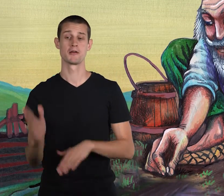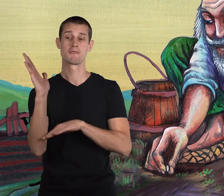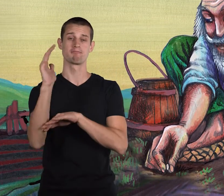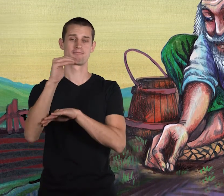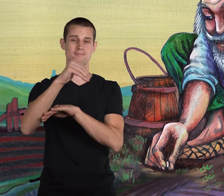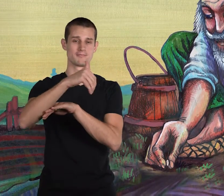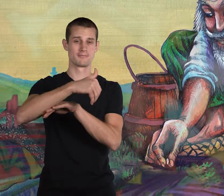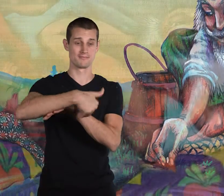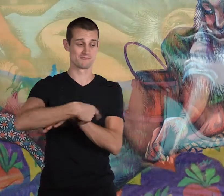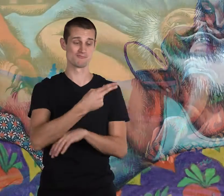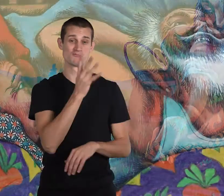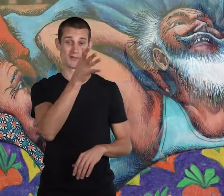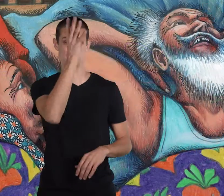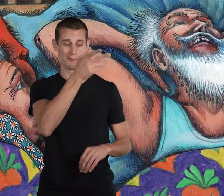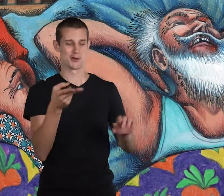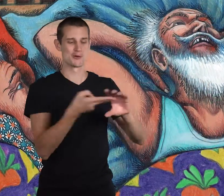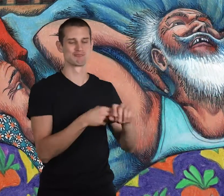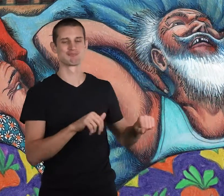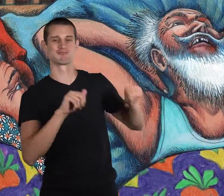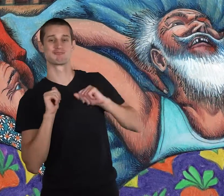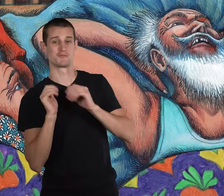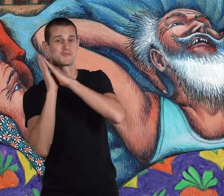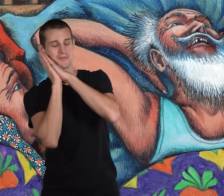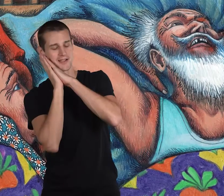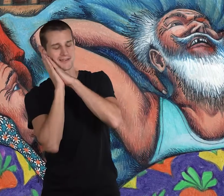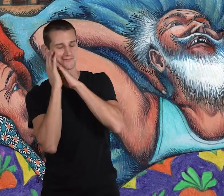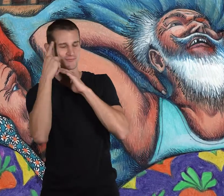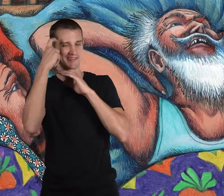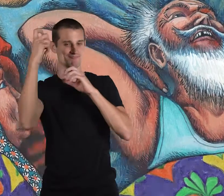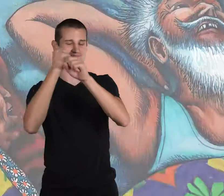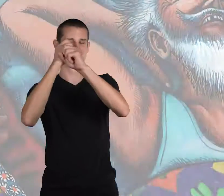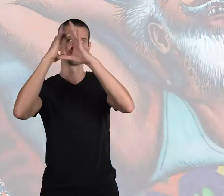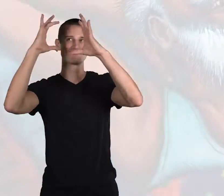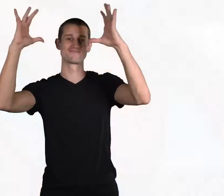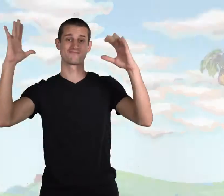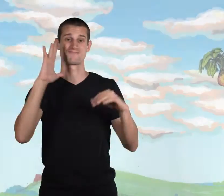That evening, lying in bed, grandma and grandpa both dreamt